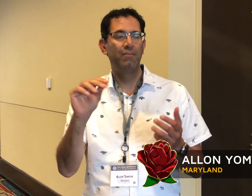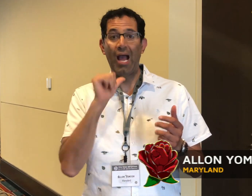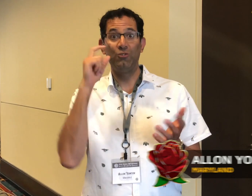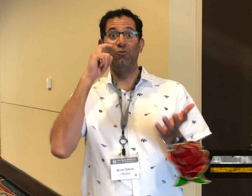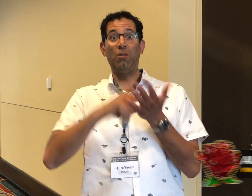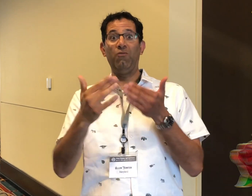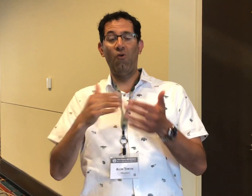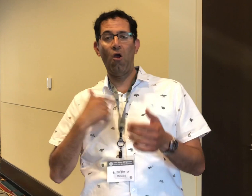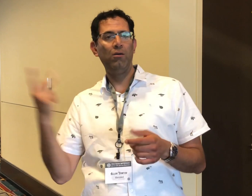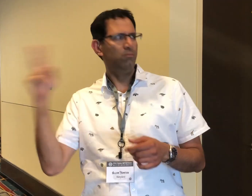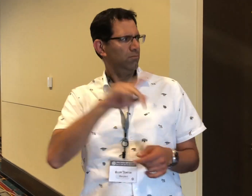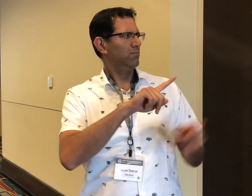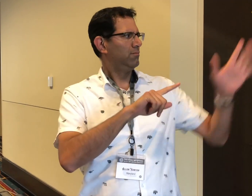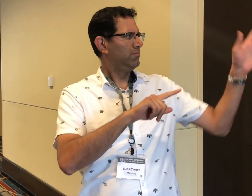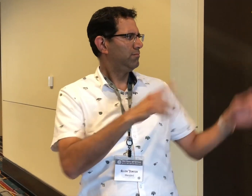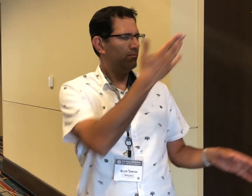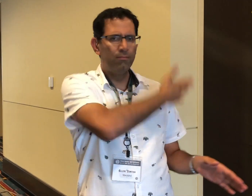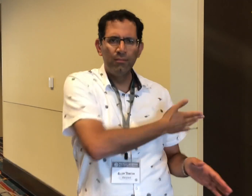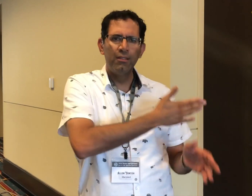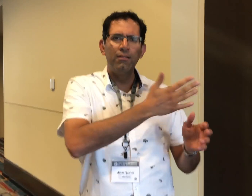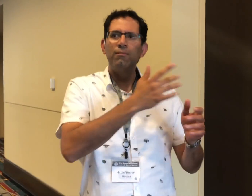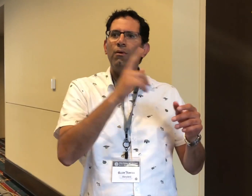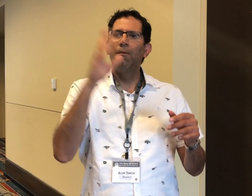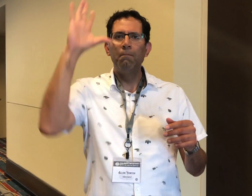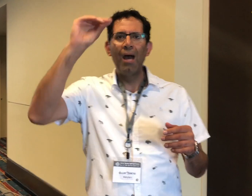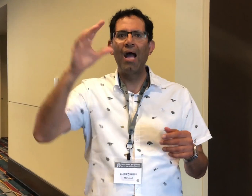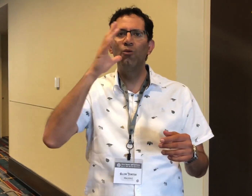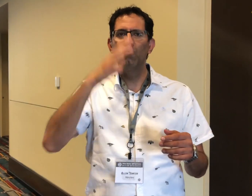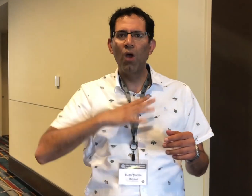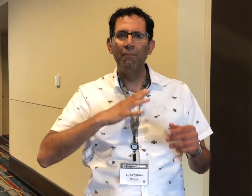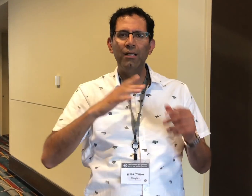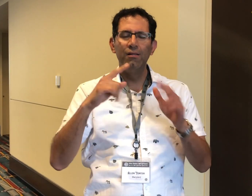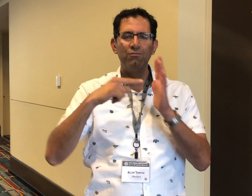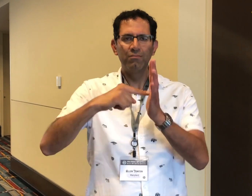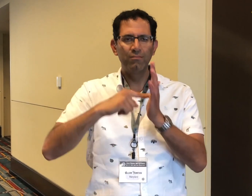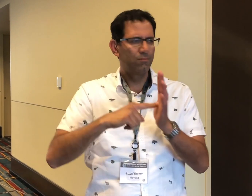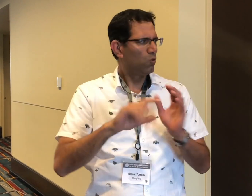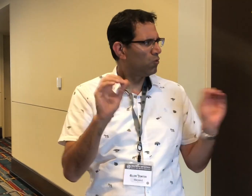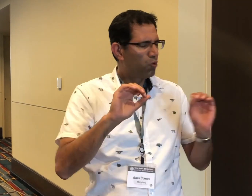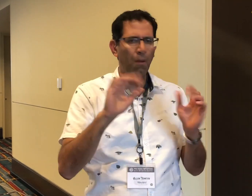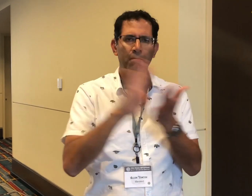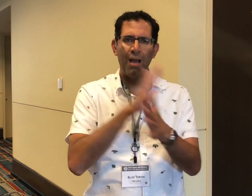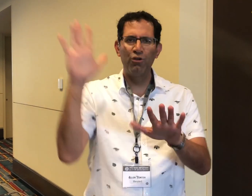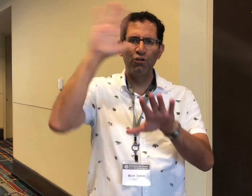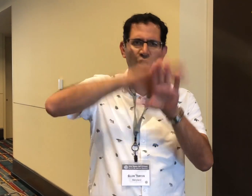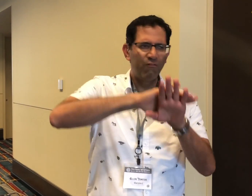didn’t notice the fact that the bathroom sign was covered by paper.